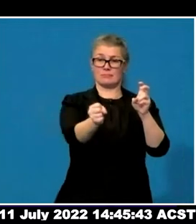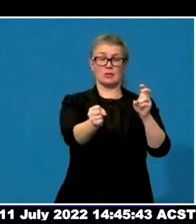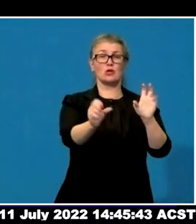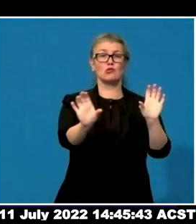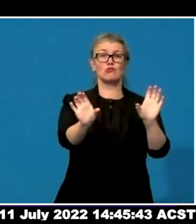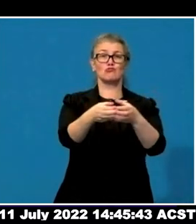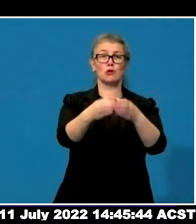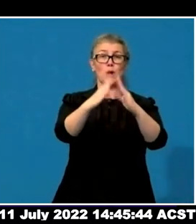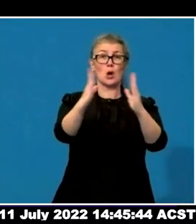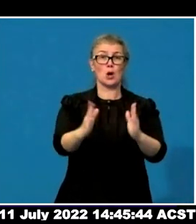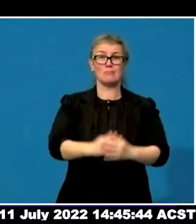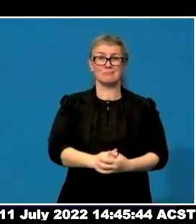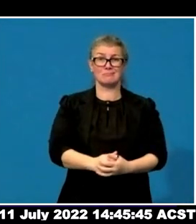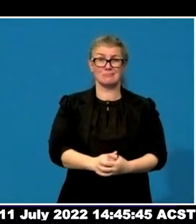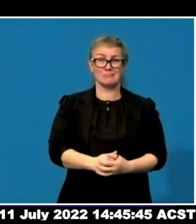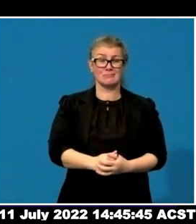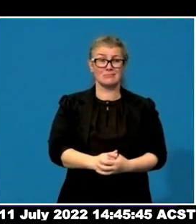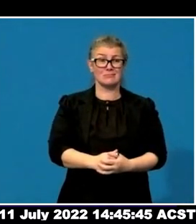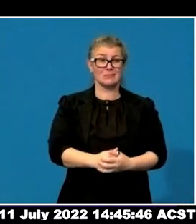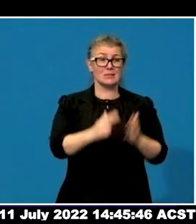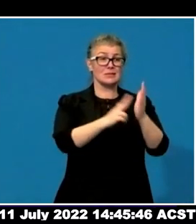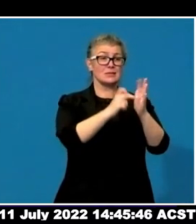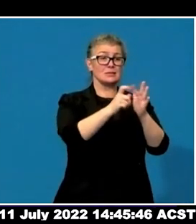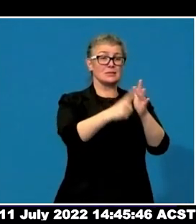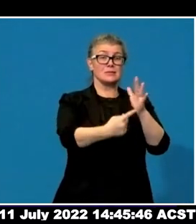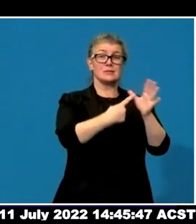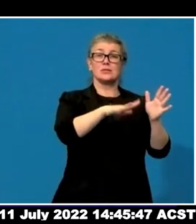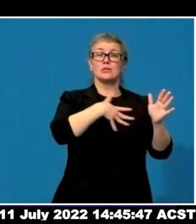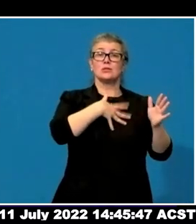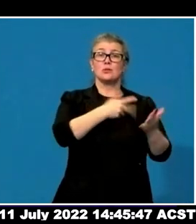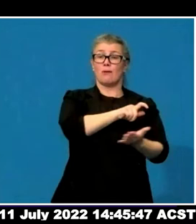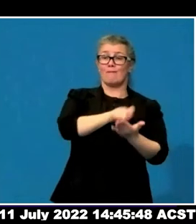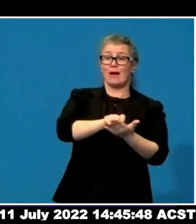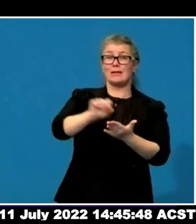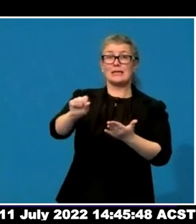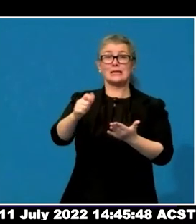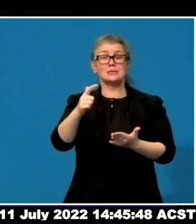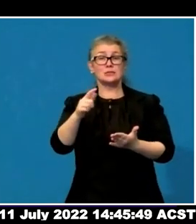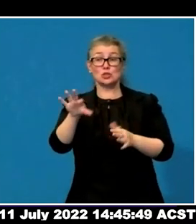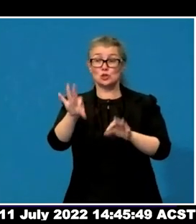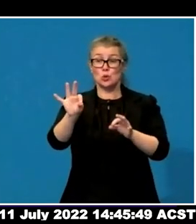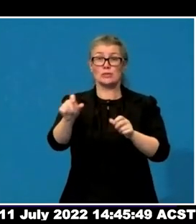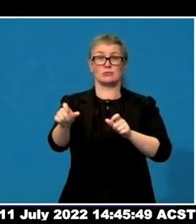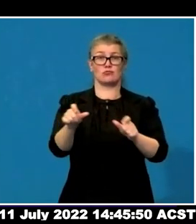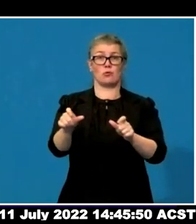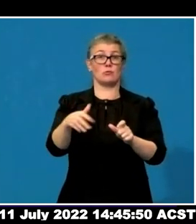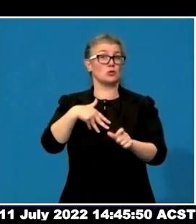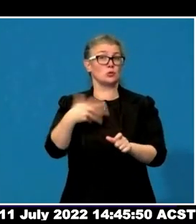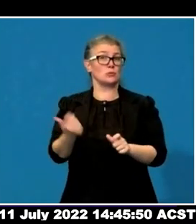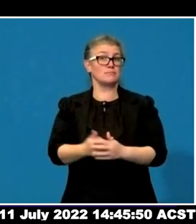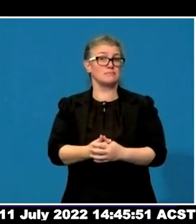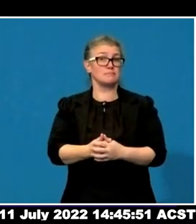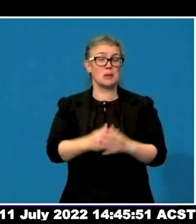They don't want to fund his choice and control, yet the scheme is - has been set up